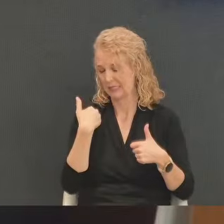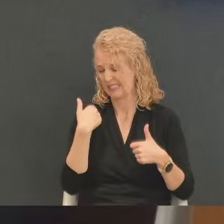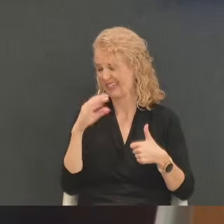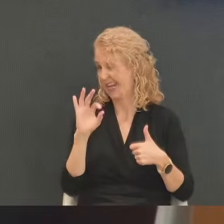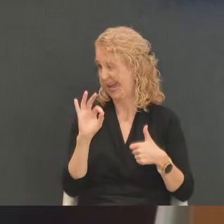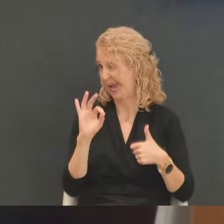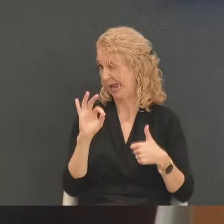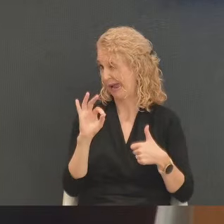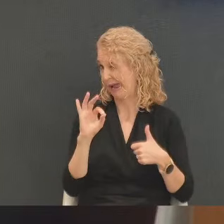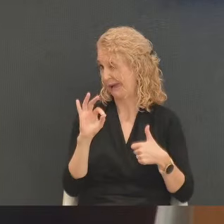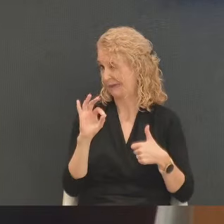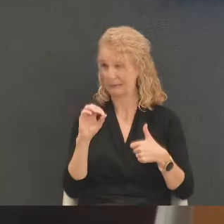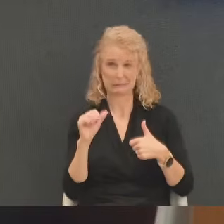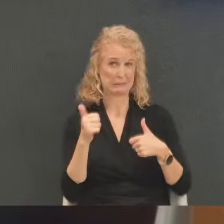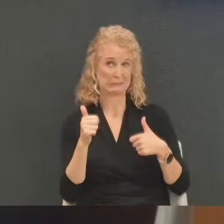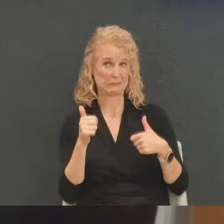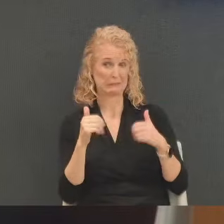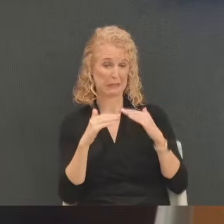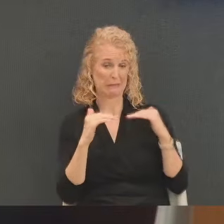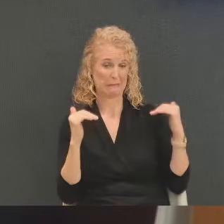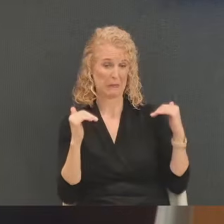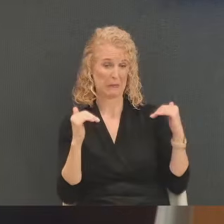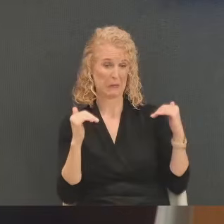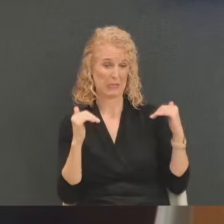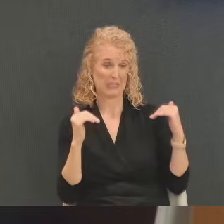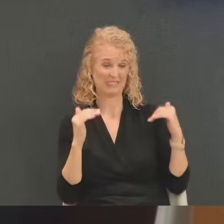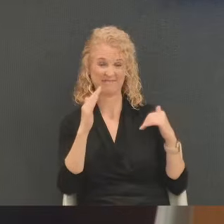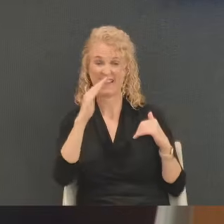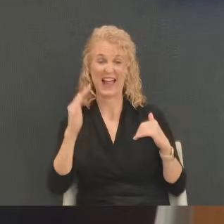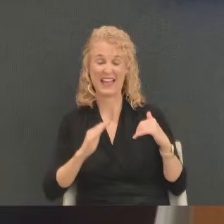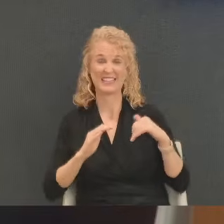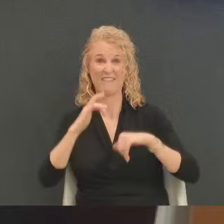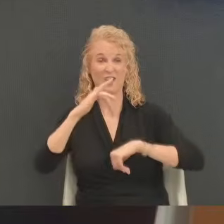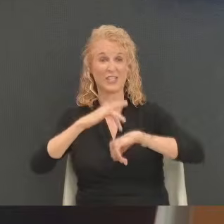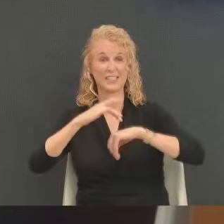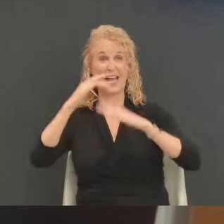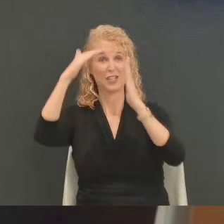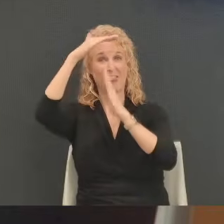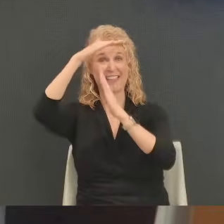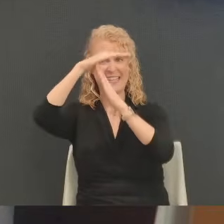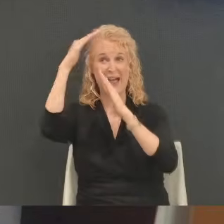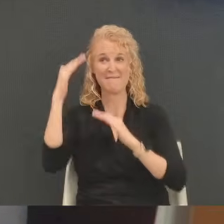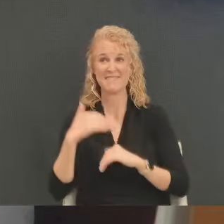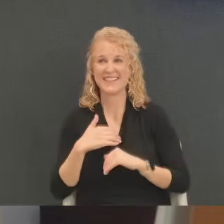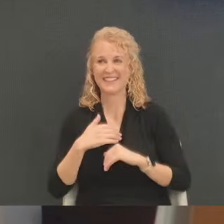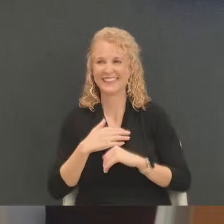10 floors. I never go all the way to the top in that building. So but but these are all